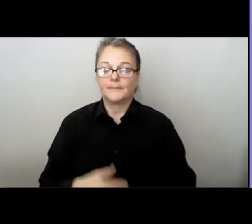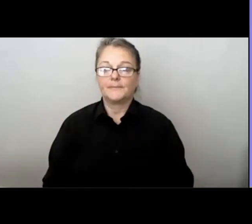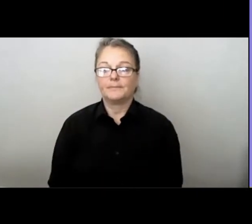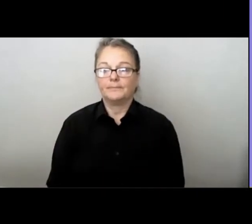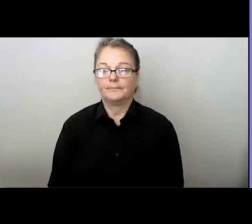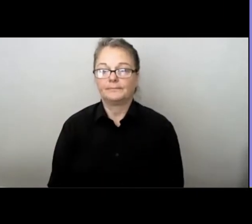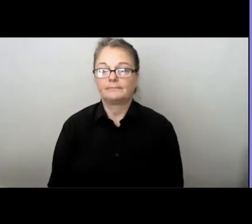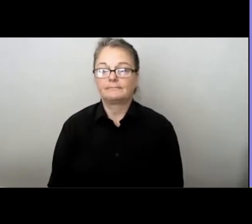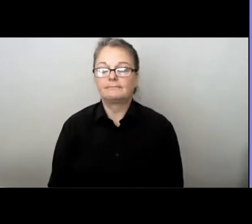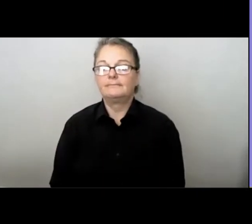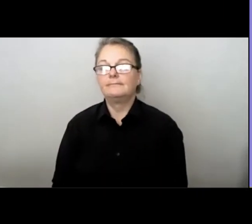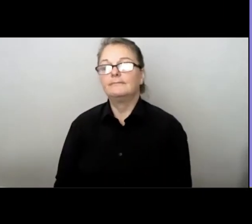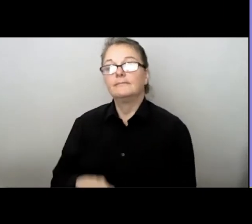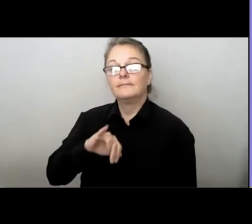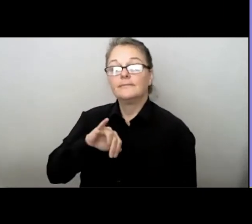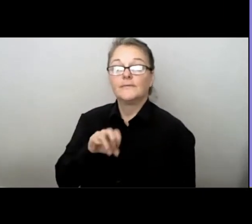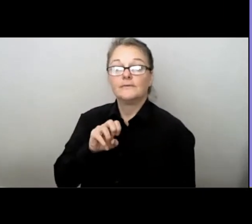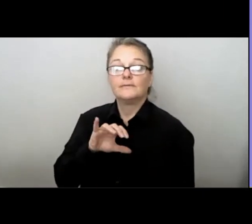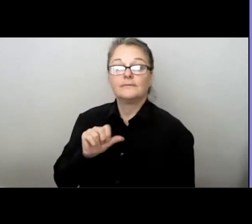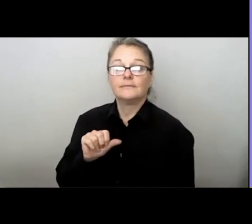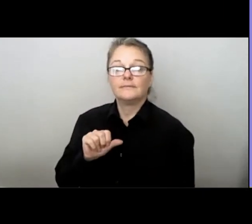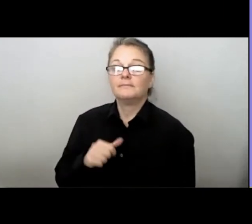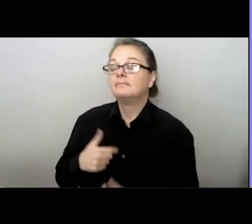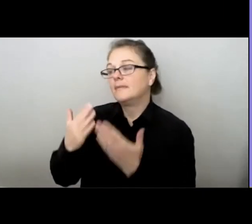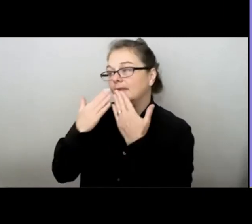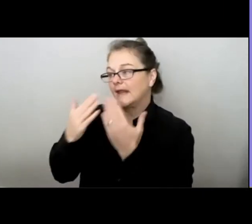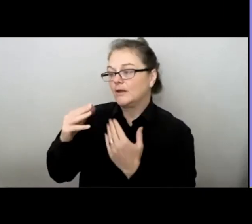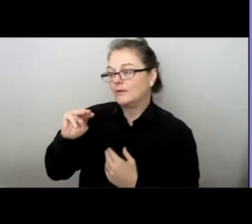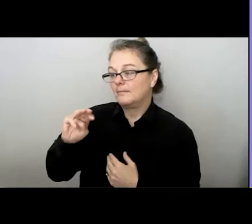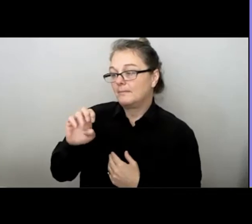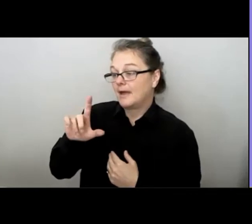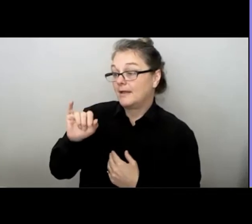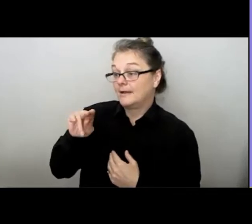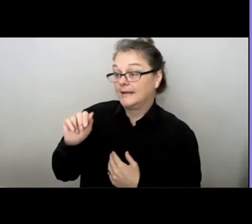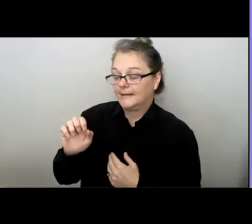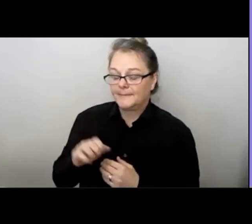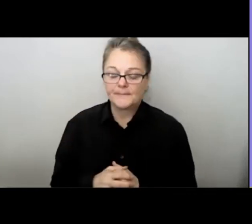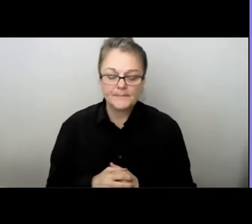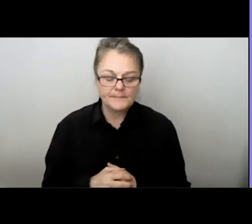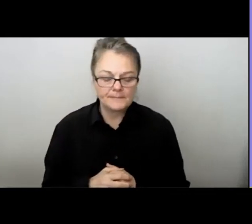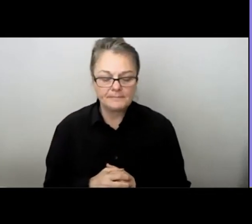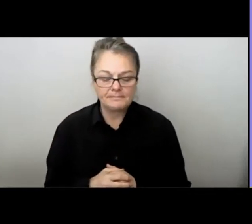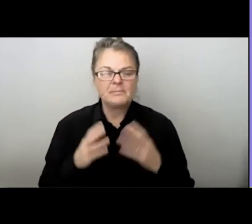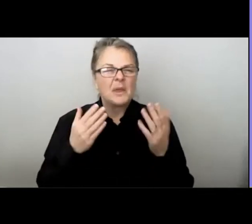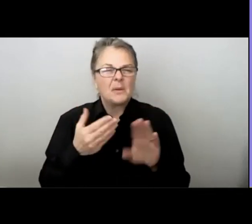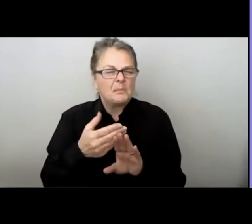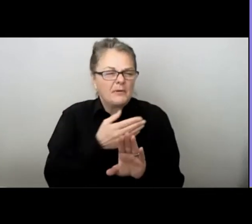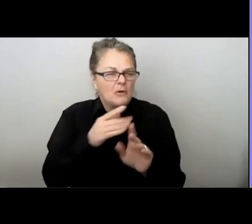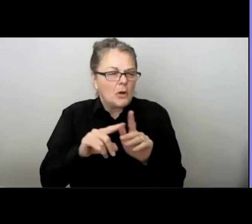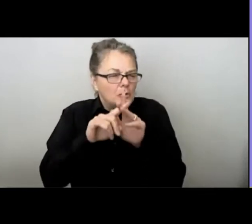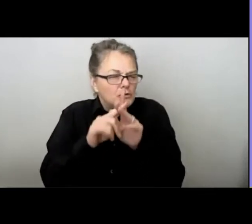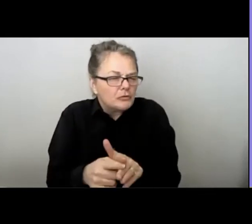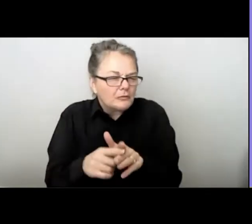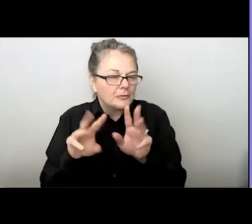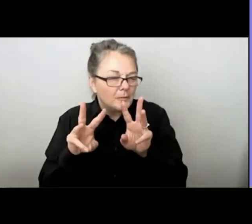THANK YOU MELANIE. SO, BEFORE WE GET INTO THE WORKSHOP,